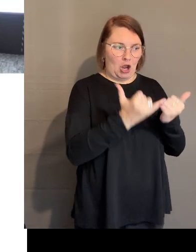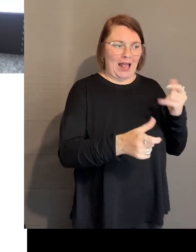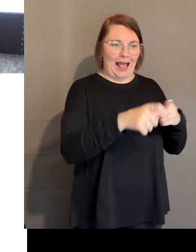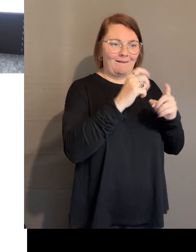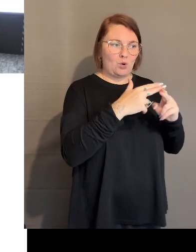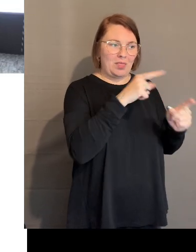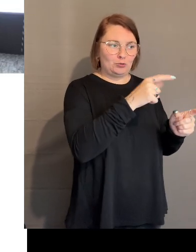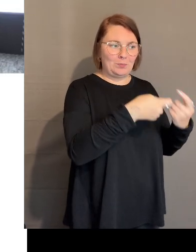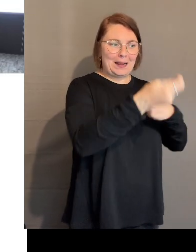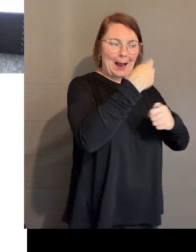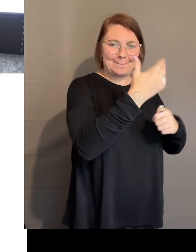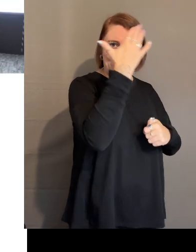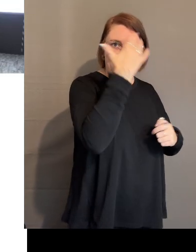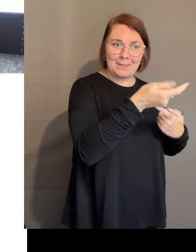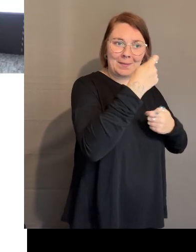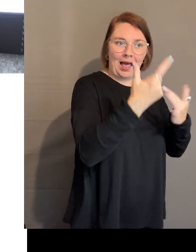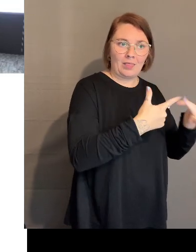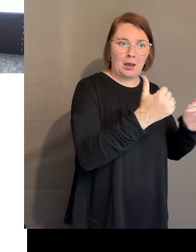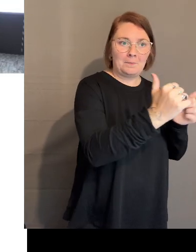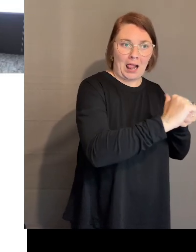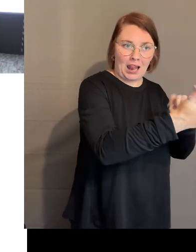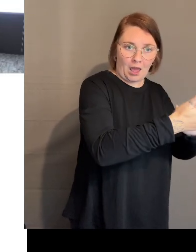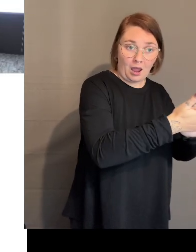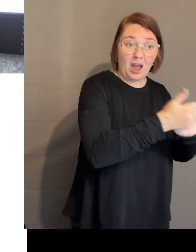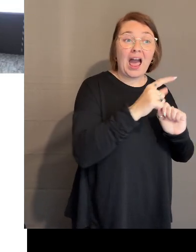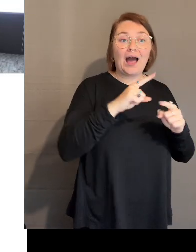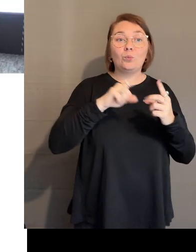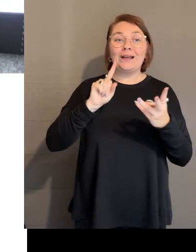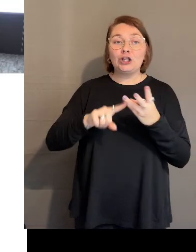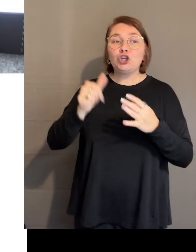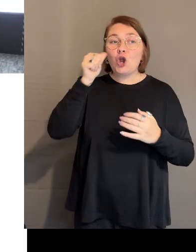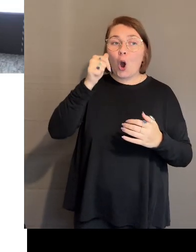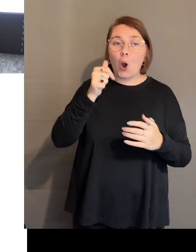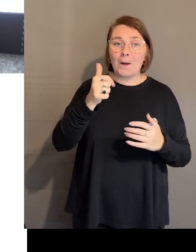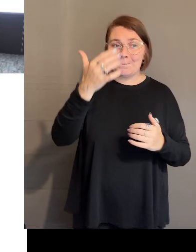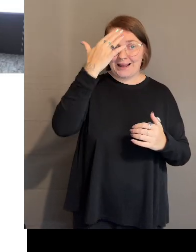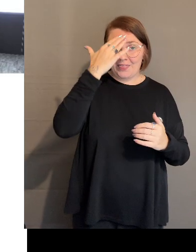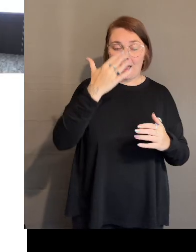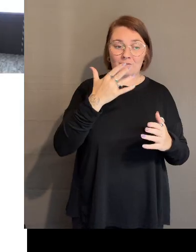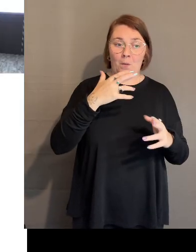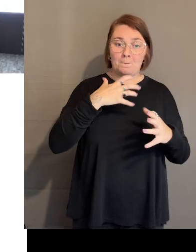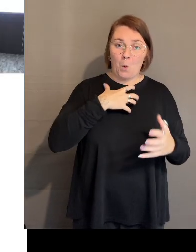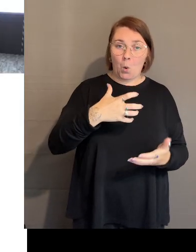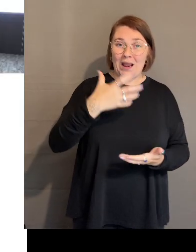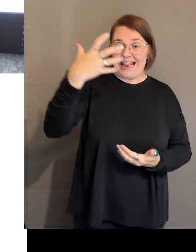And then this interesting outcome that mothers are actually having a higher income in the long run.